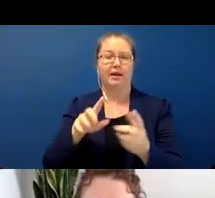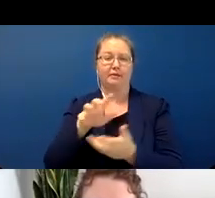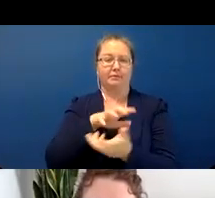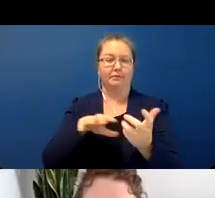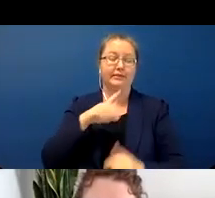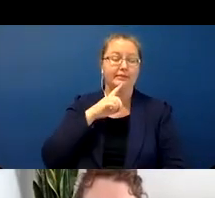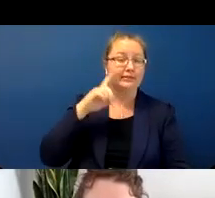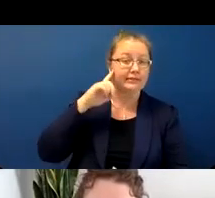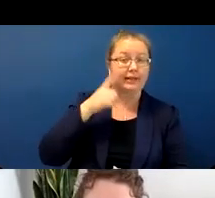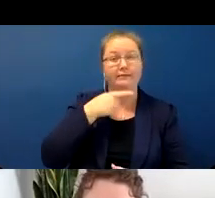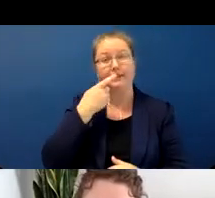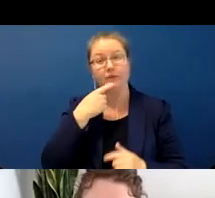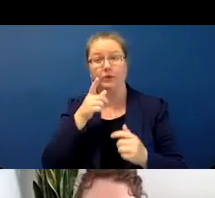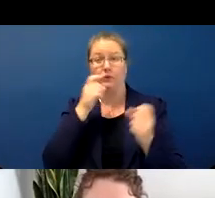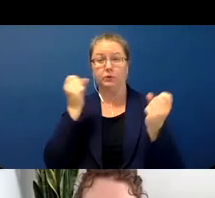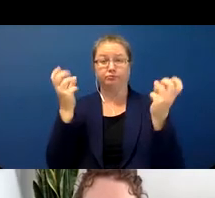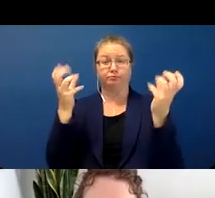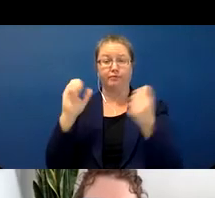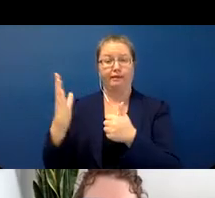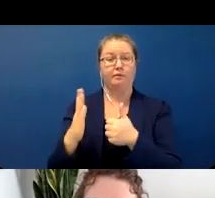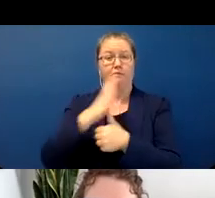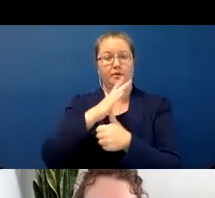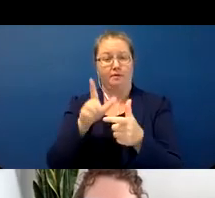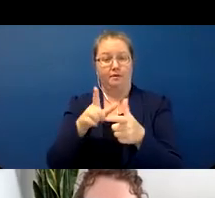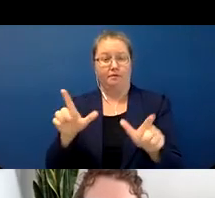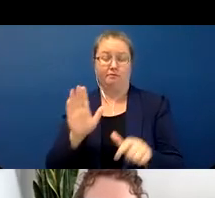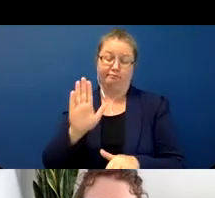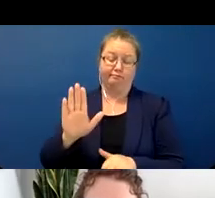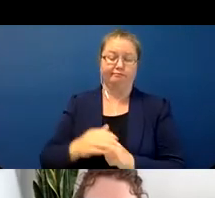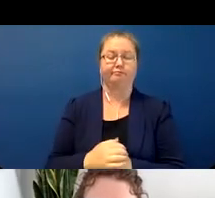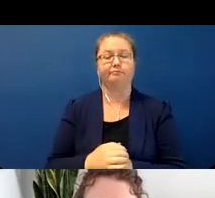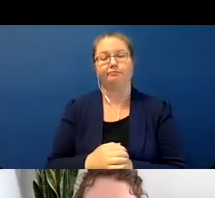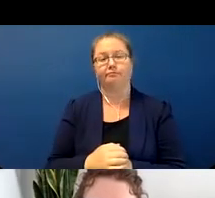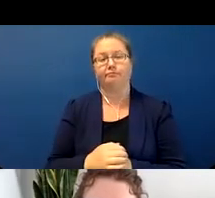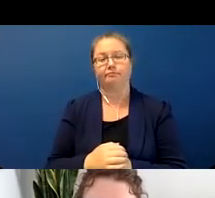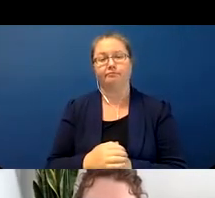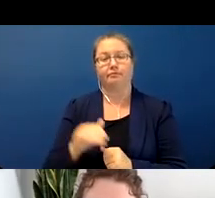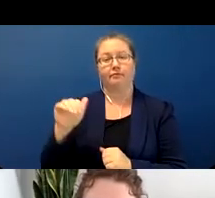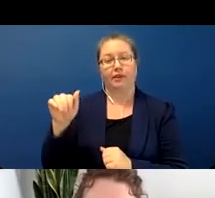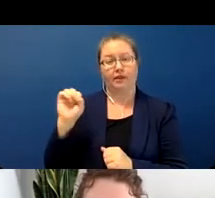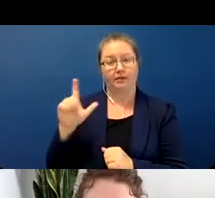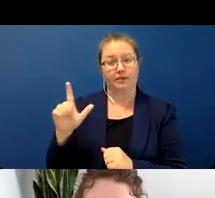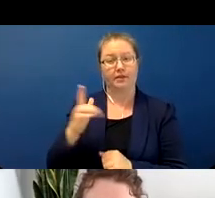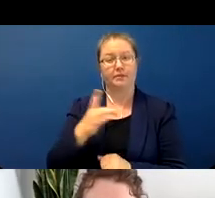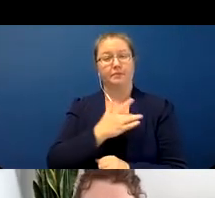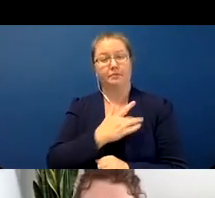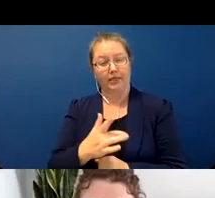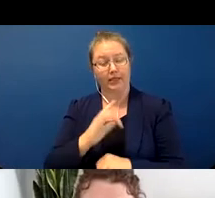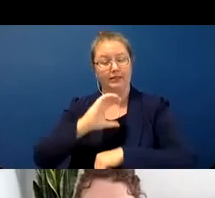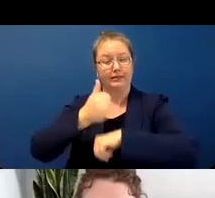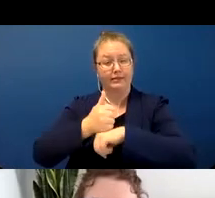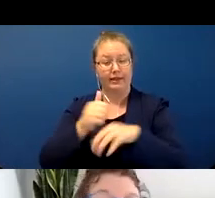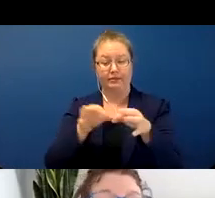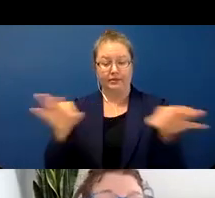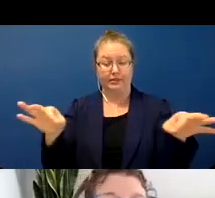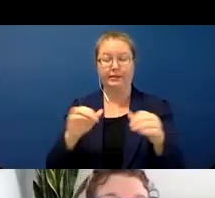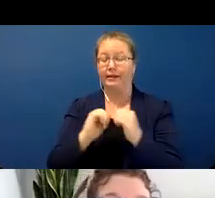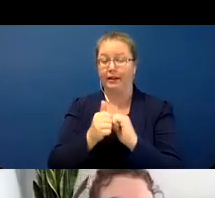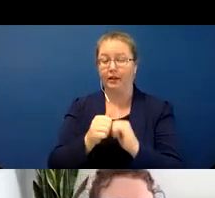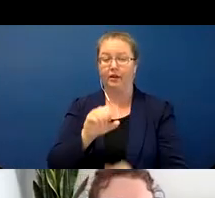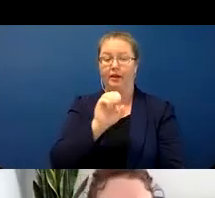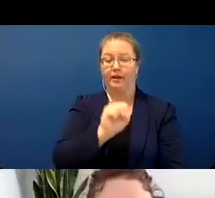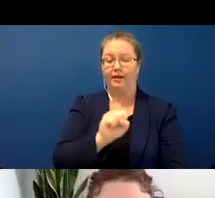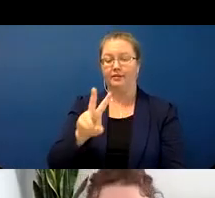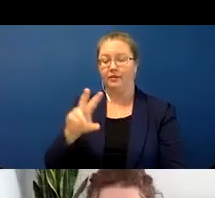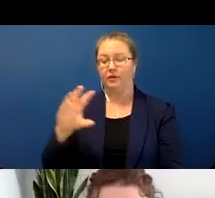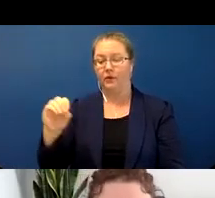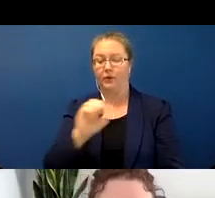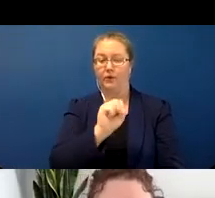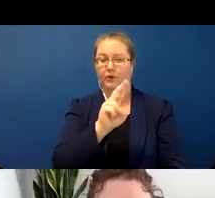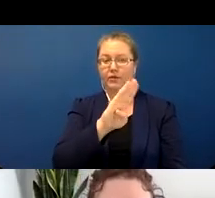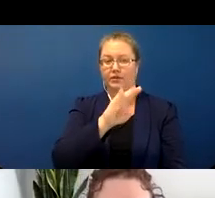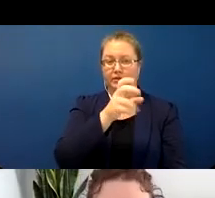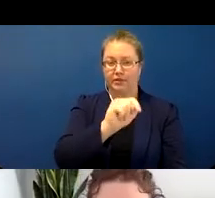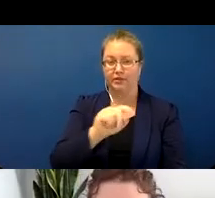who use ASL as their primary language. ASL has a tendency for subject verb object construction